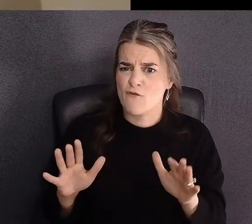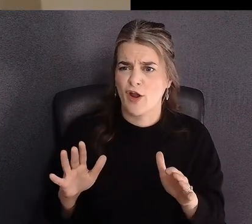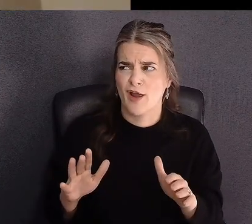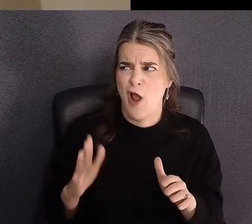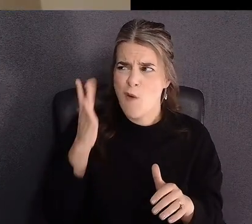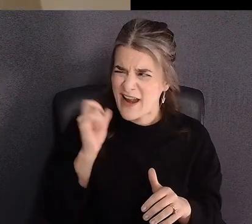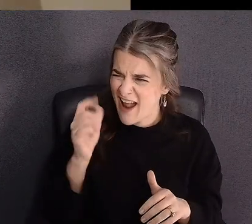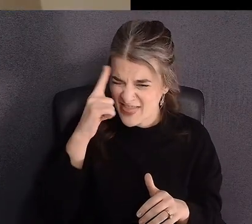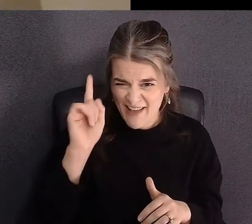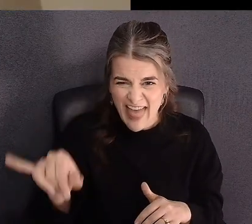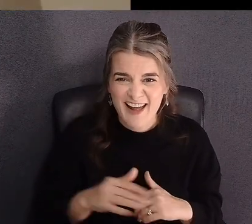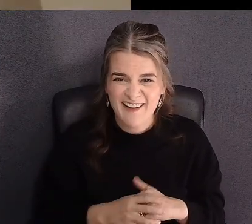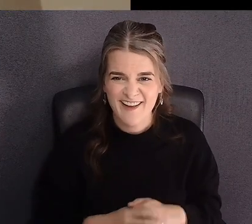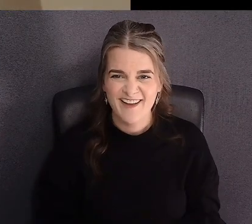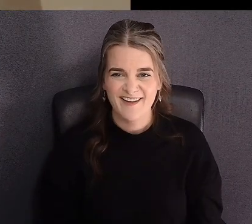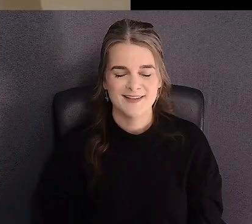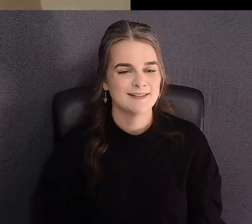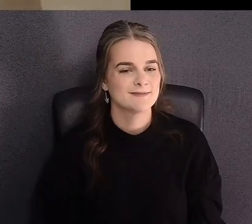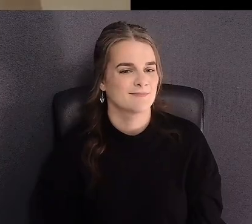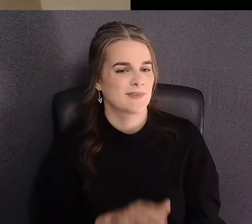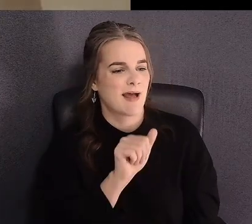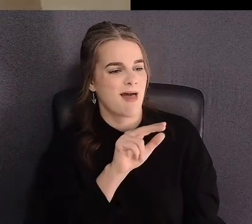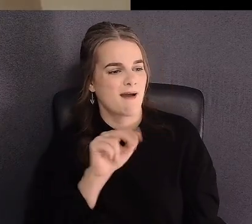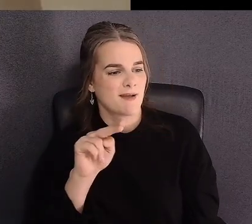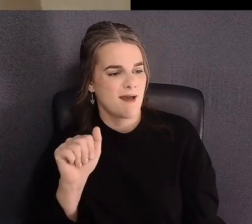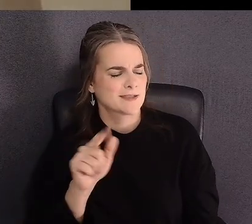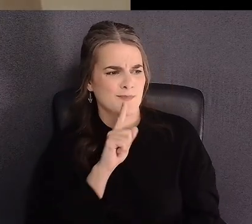It's so nice to have an opportunity to problem solve like that. I feel like I interact with a lot of people